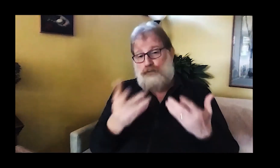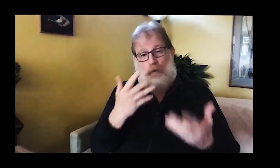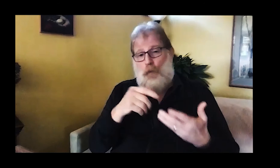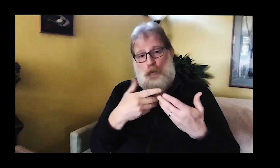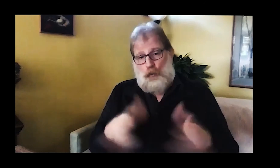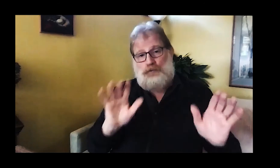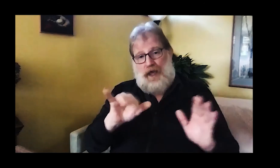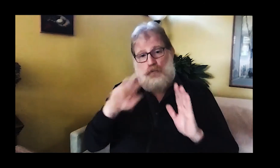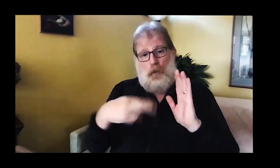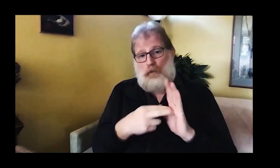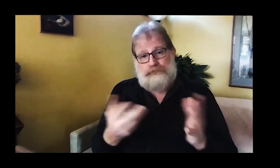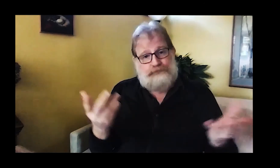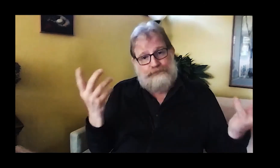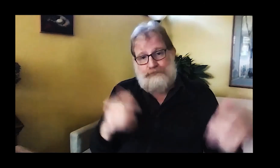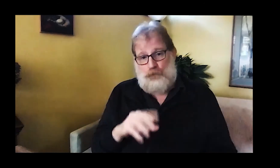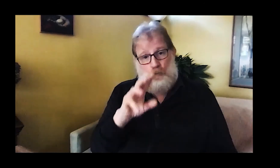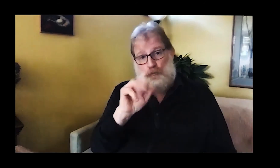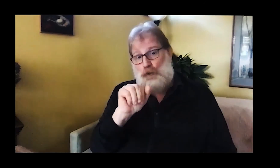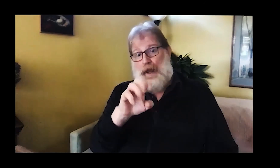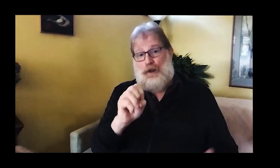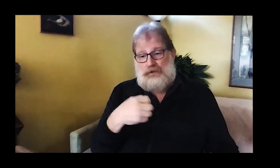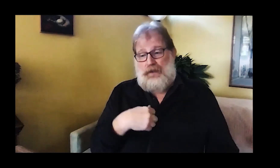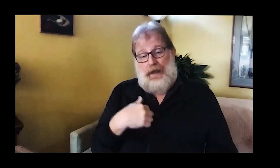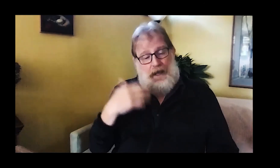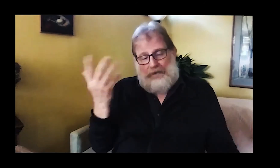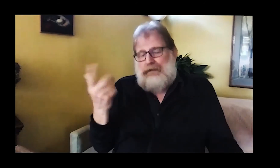So well maybe I'll lose that role. I thought- you know, this rare opportunity but